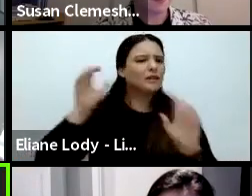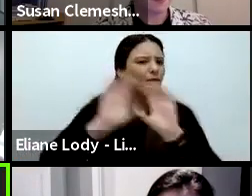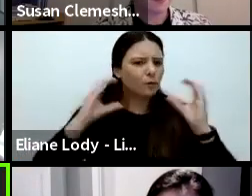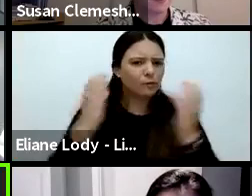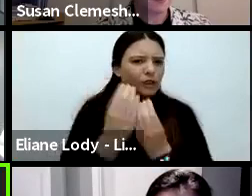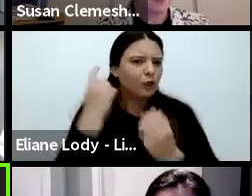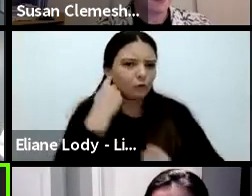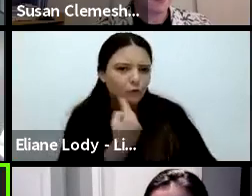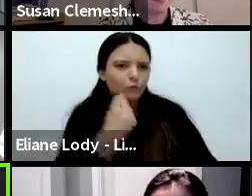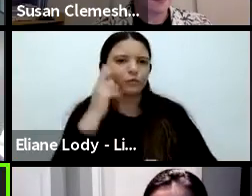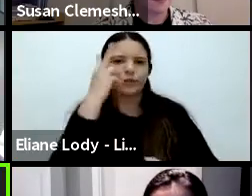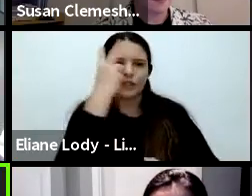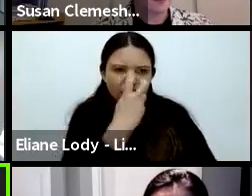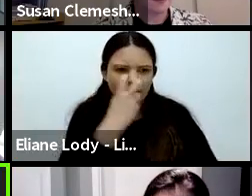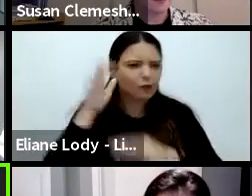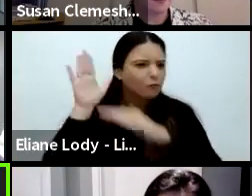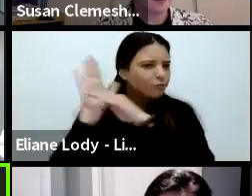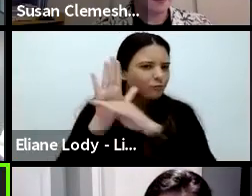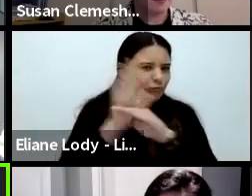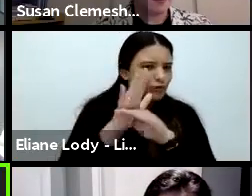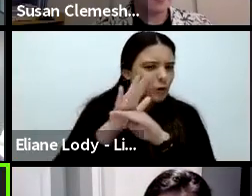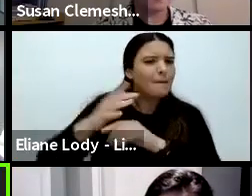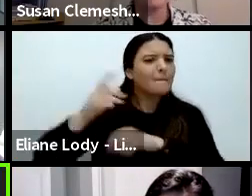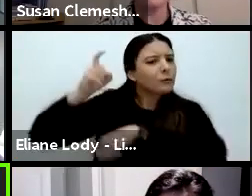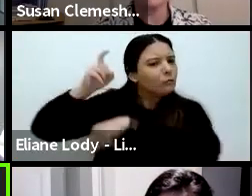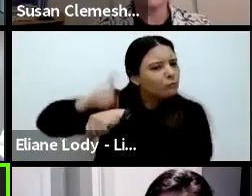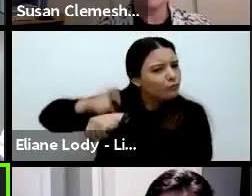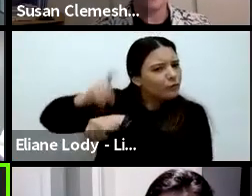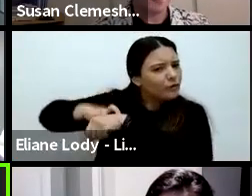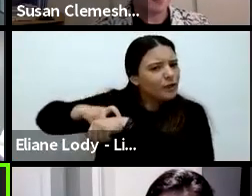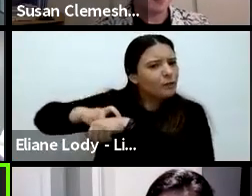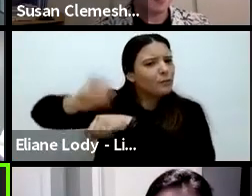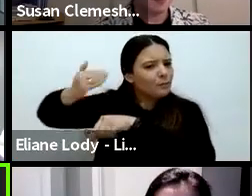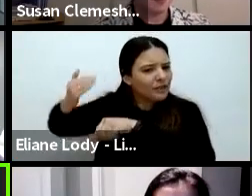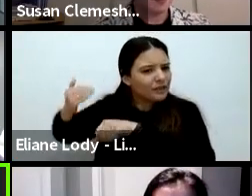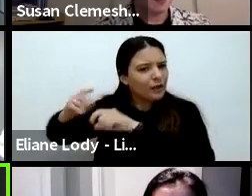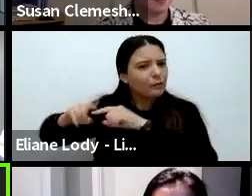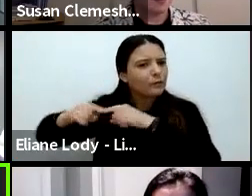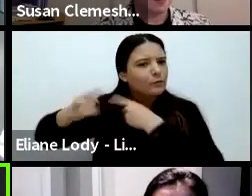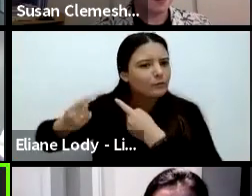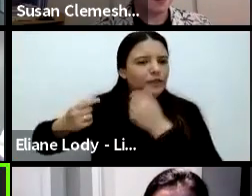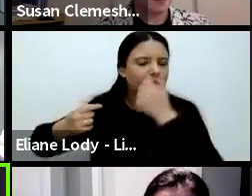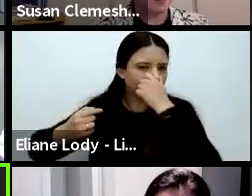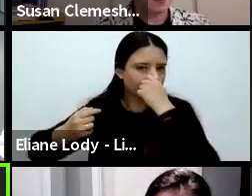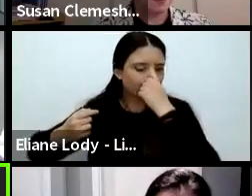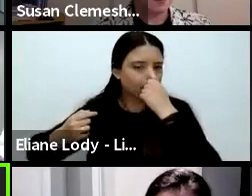coming community and community, and despite her community, and despite having this name and despite being that this name and despite being ng that time, it was already